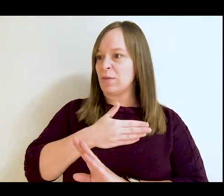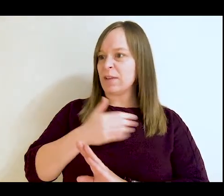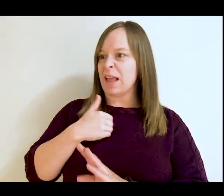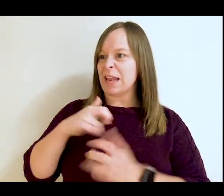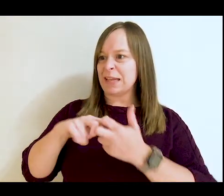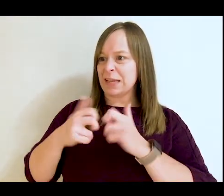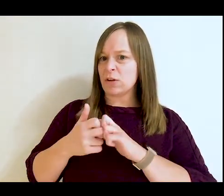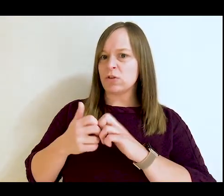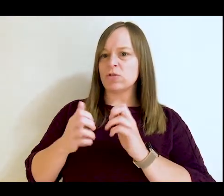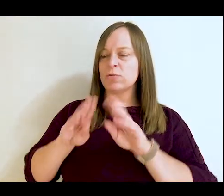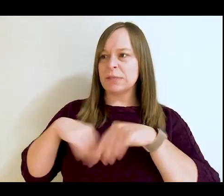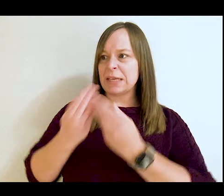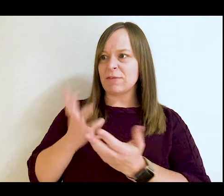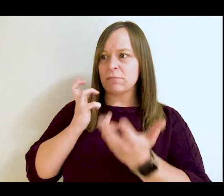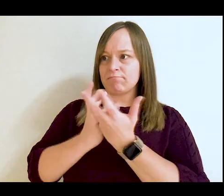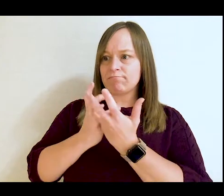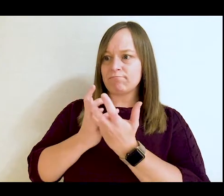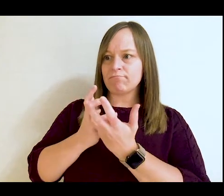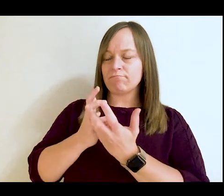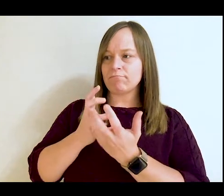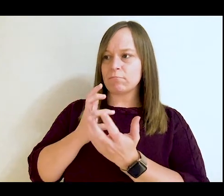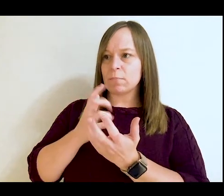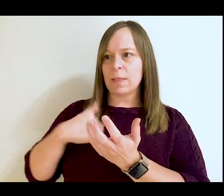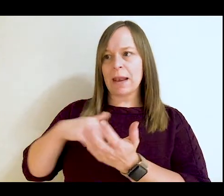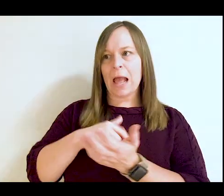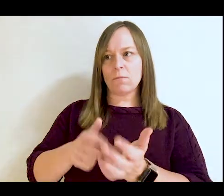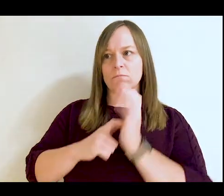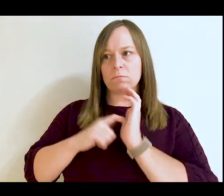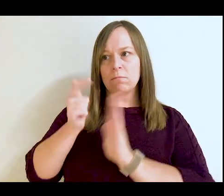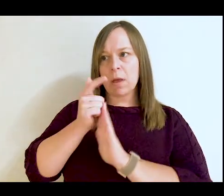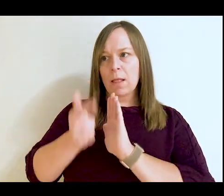previously had an issue receiving accommodations that I was entitled to by